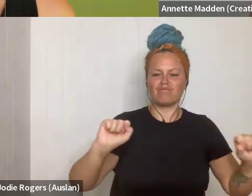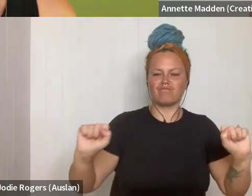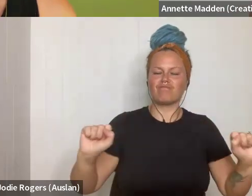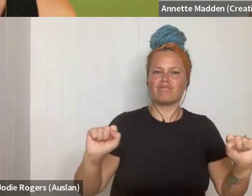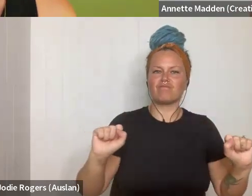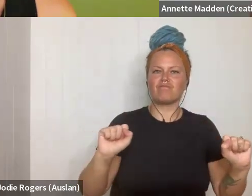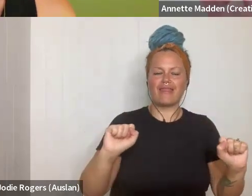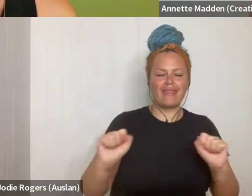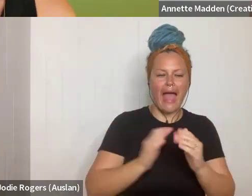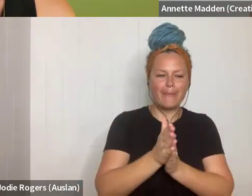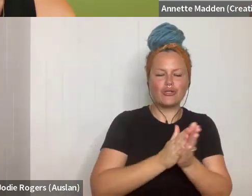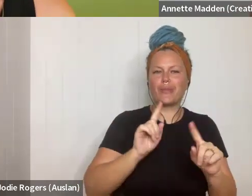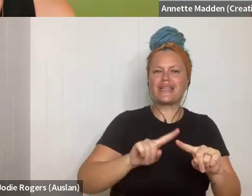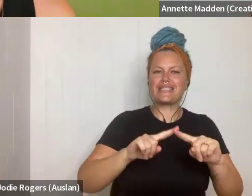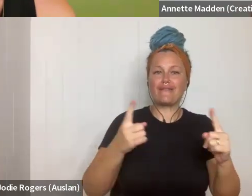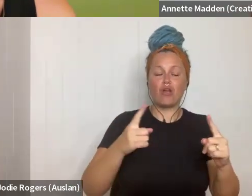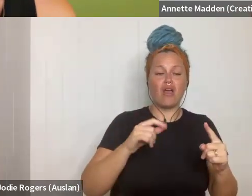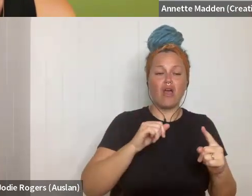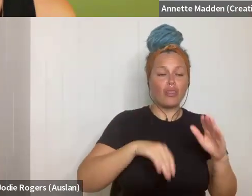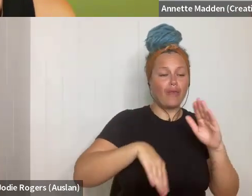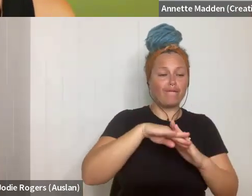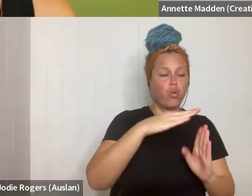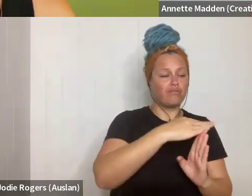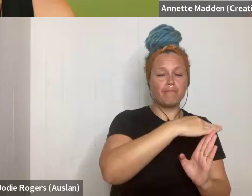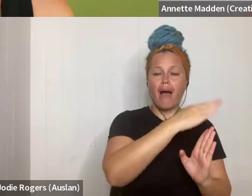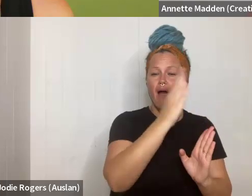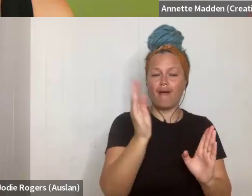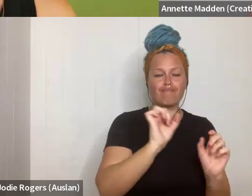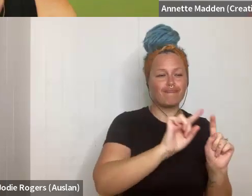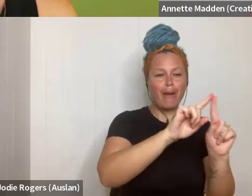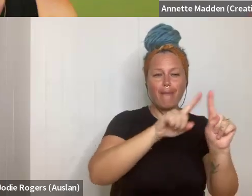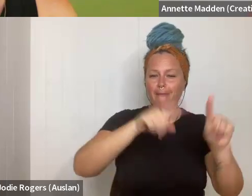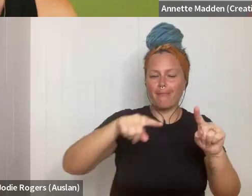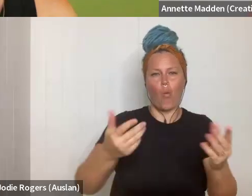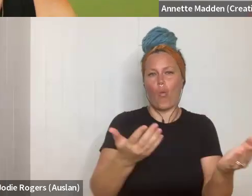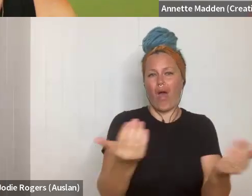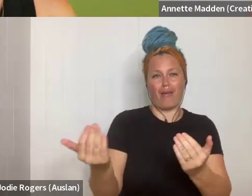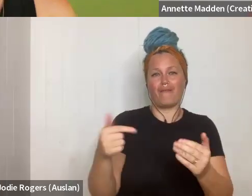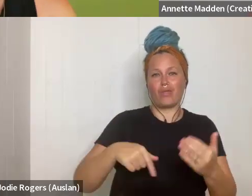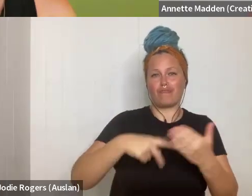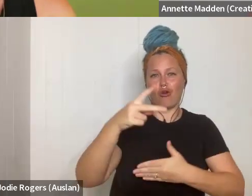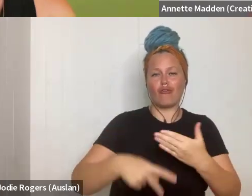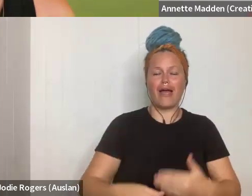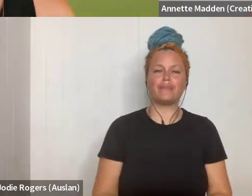presentation outcomes, and other organisations are going to be more focused on community activity,